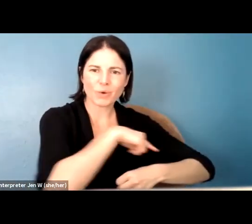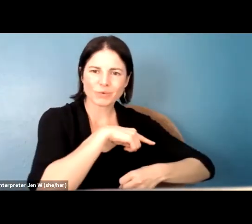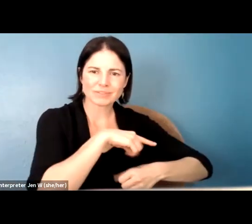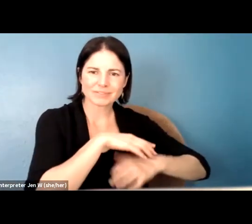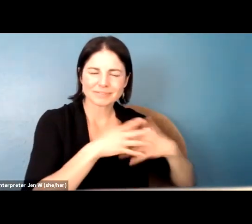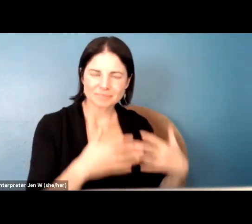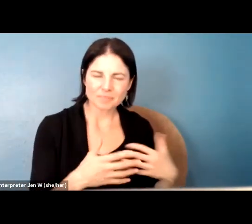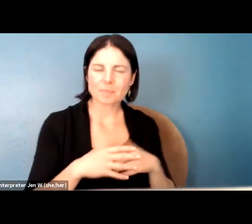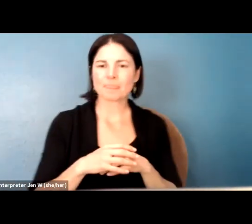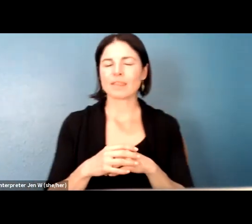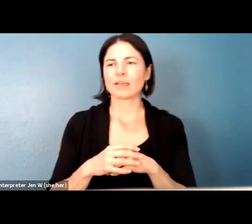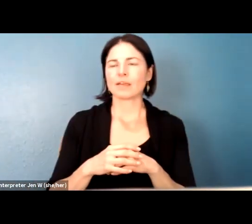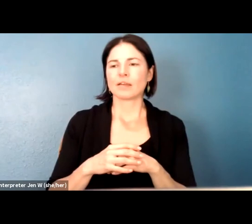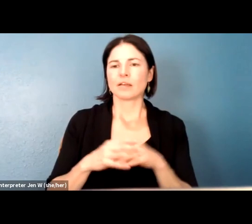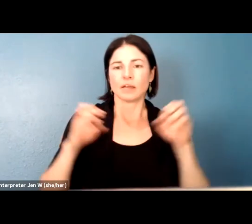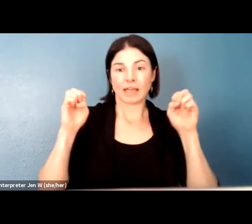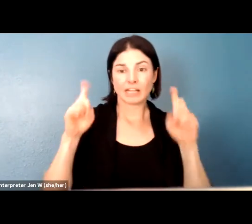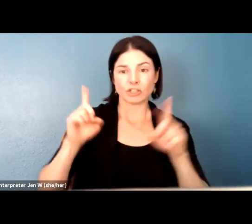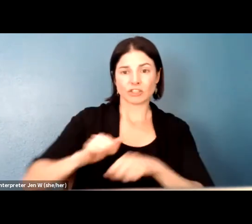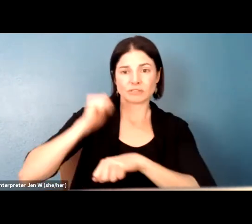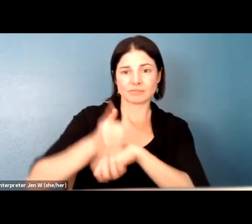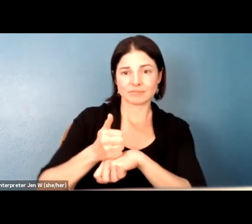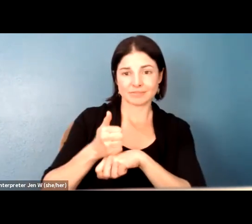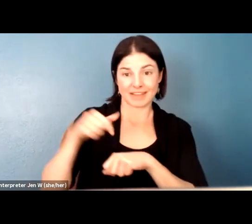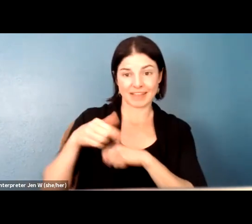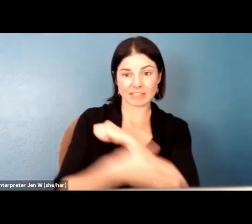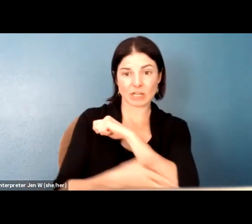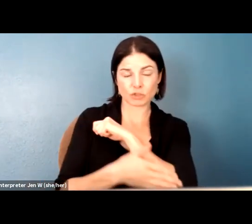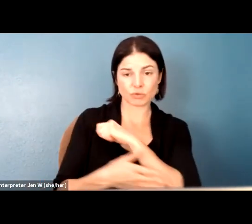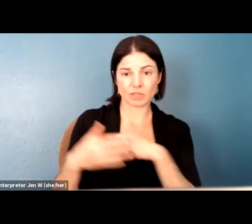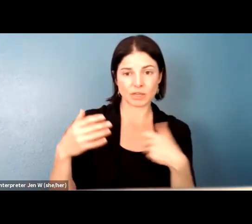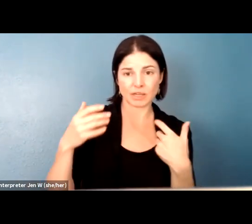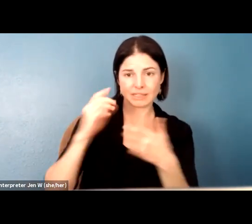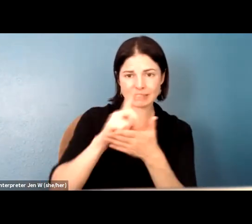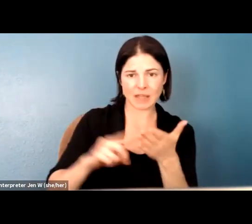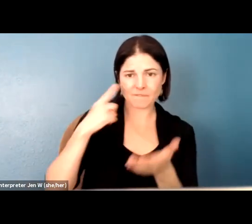this land for wealthy land owning men, that wealth and